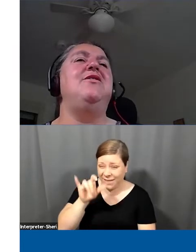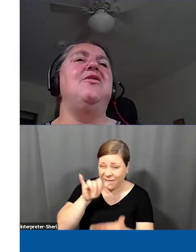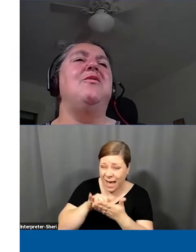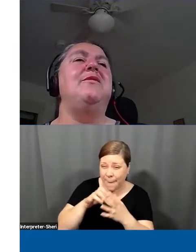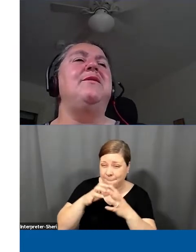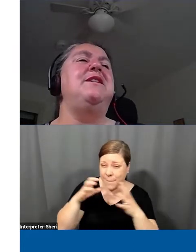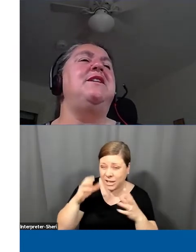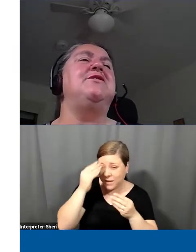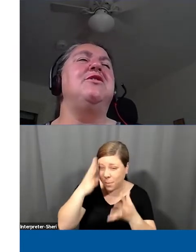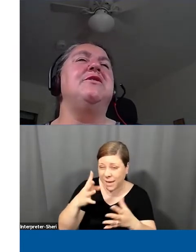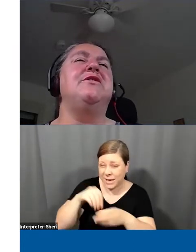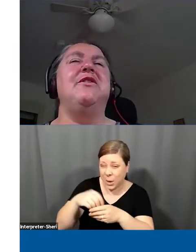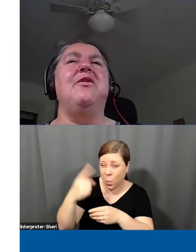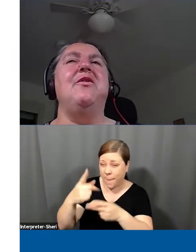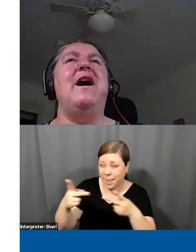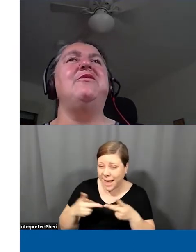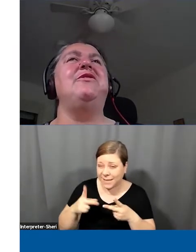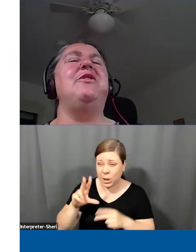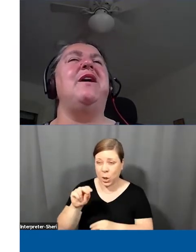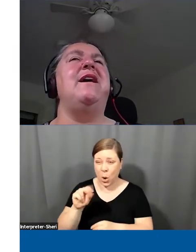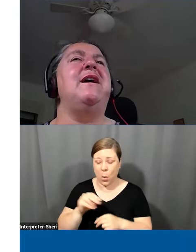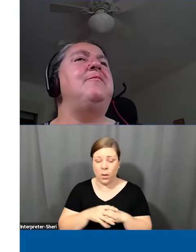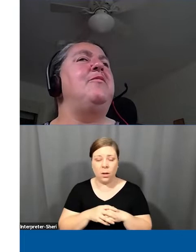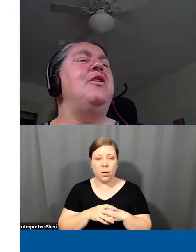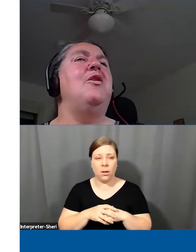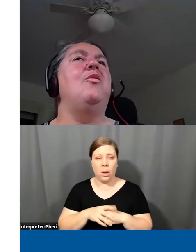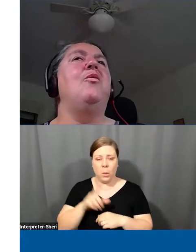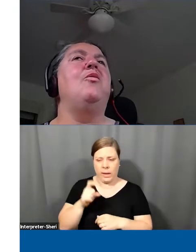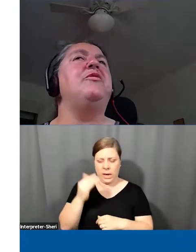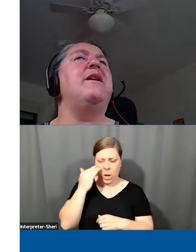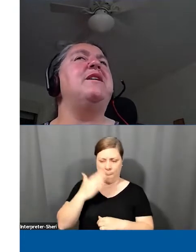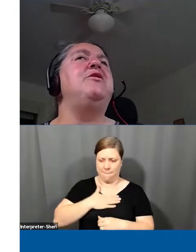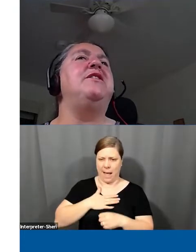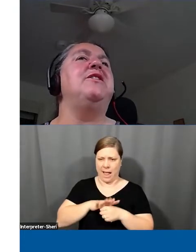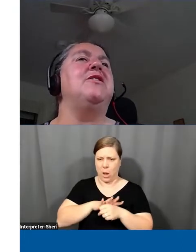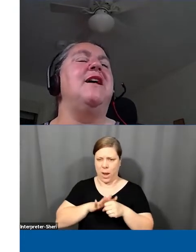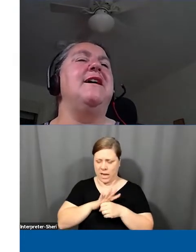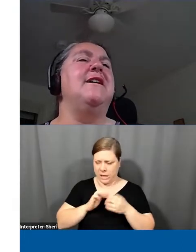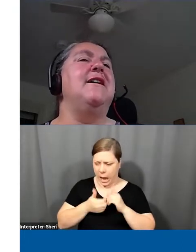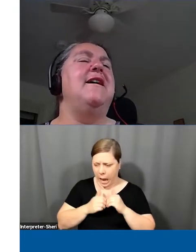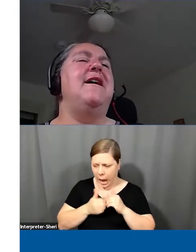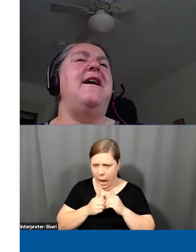No, what we really needed to know is, how is it where I am? What's my community look like?